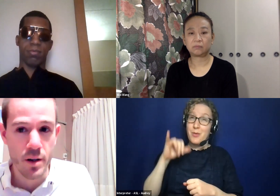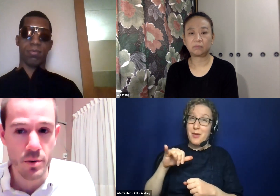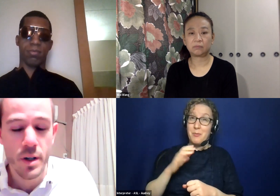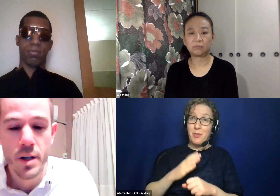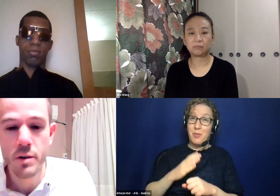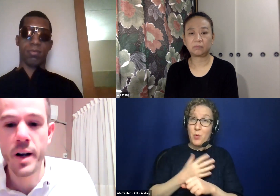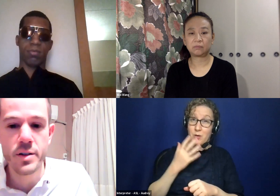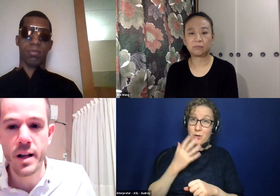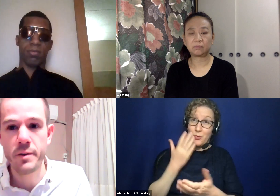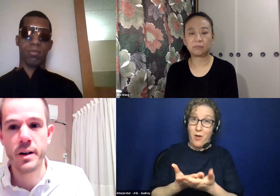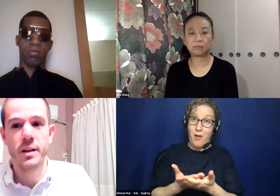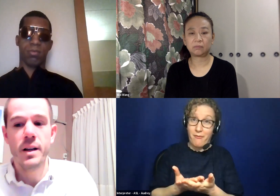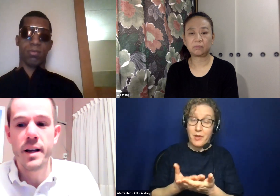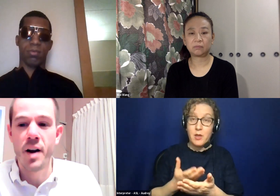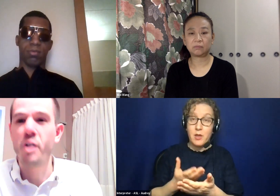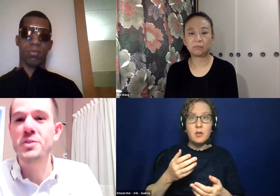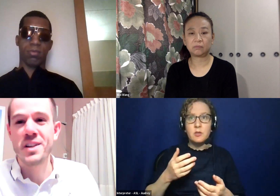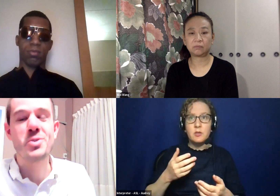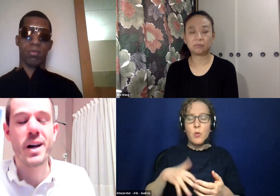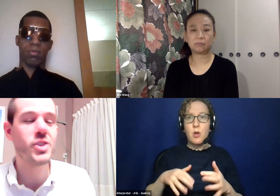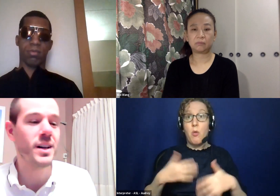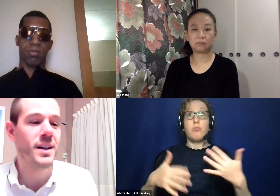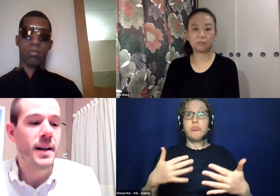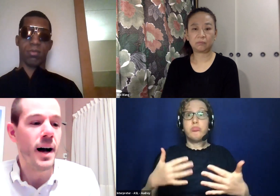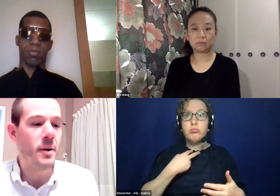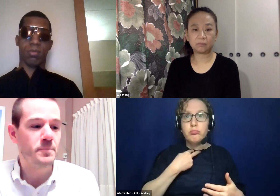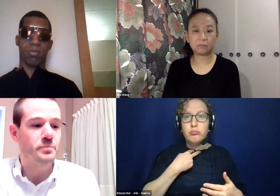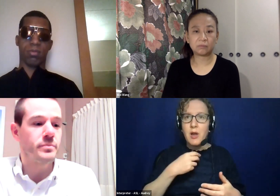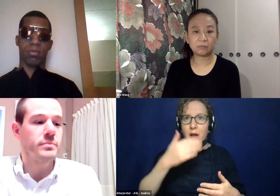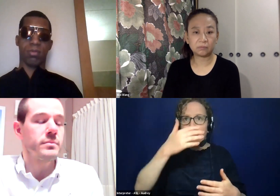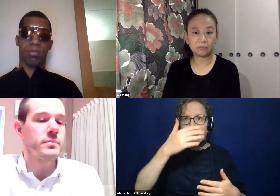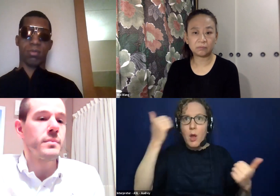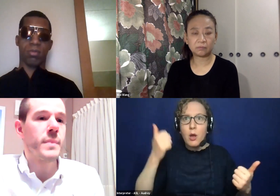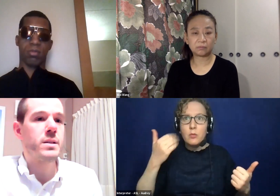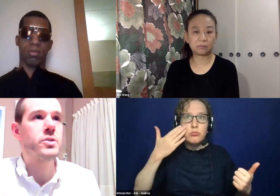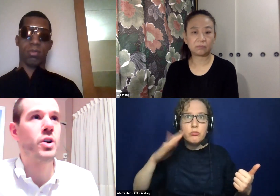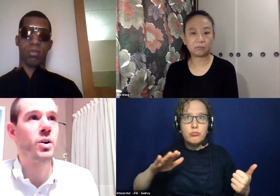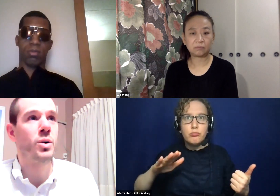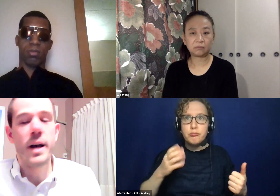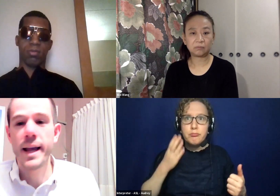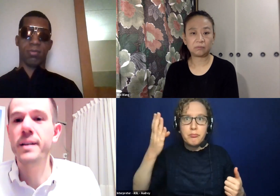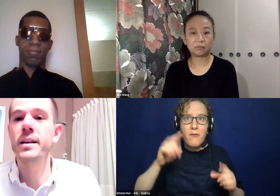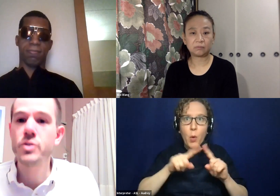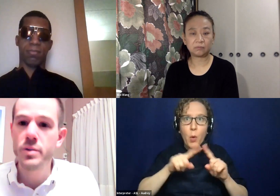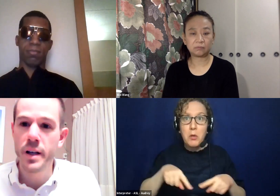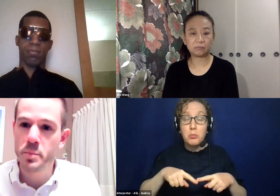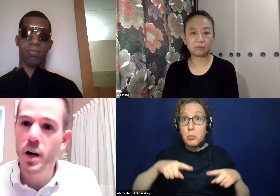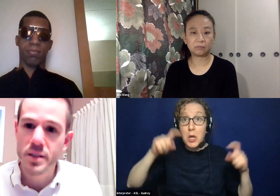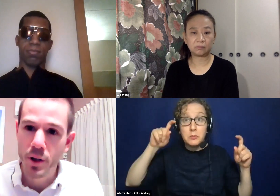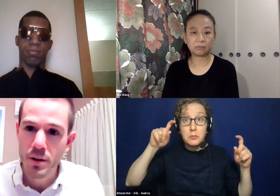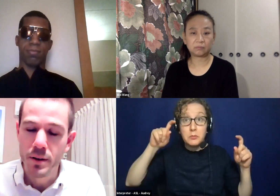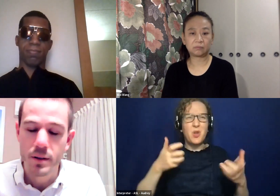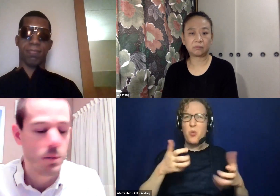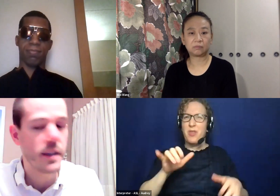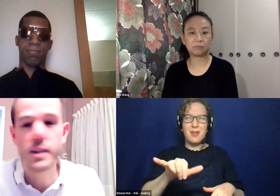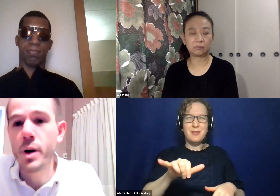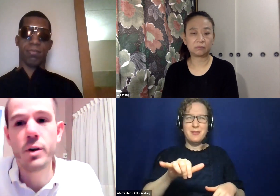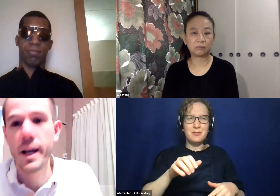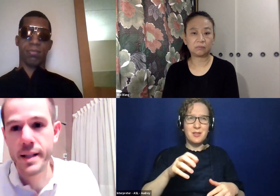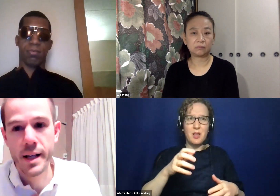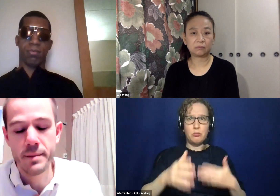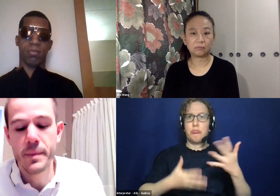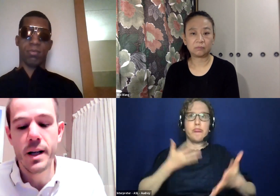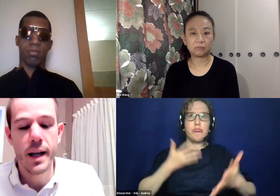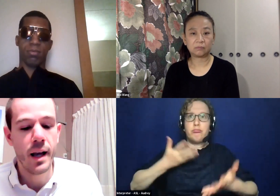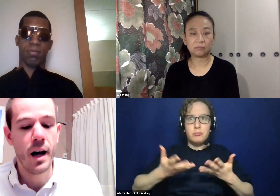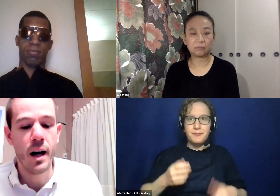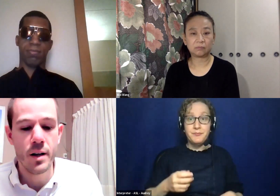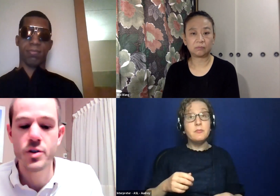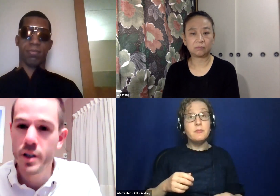sudden you find yourself in an awful situation. So again, it's possible, completely doable. I did it.